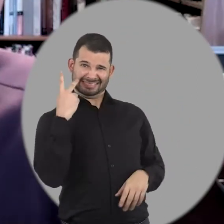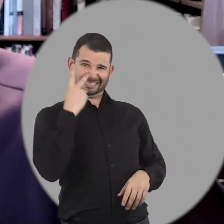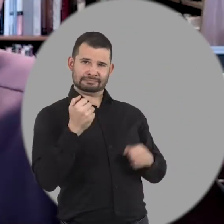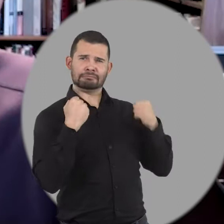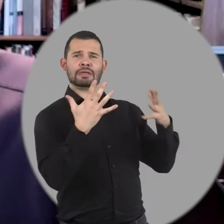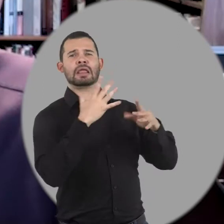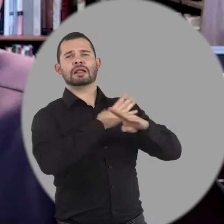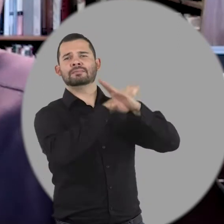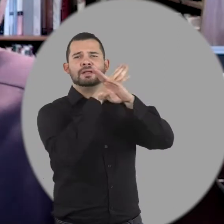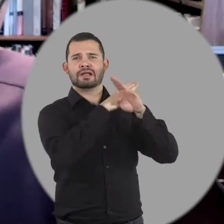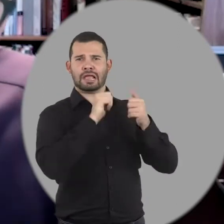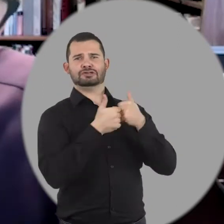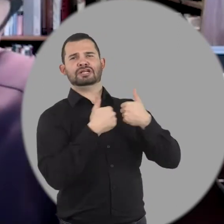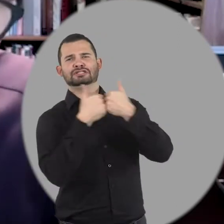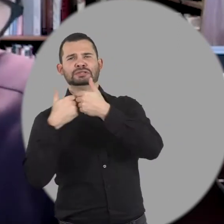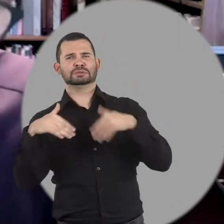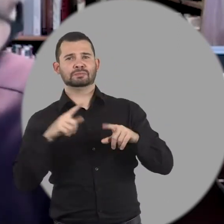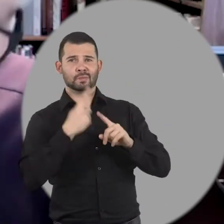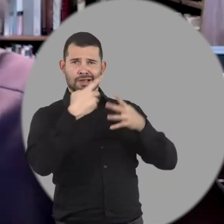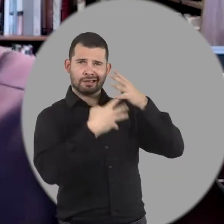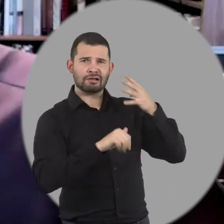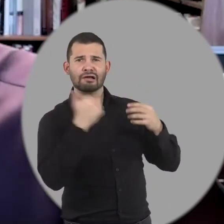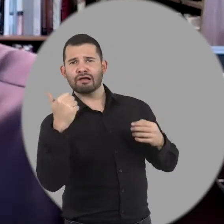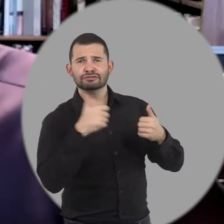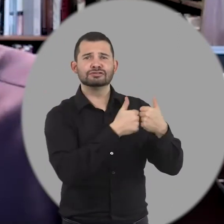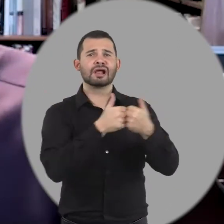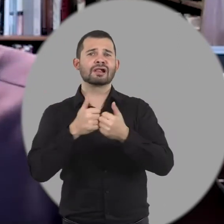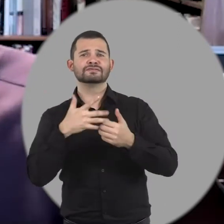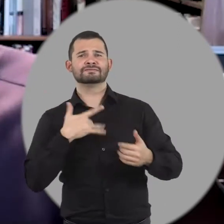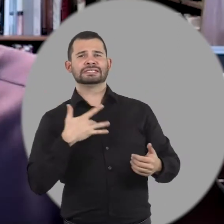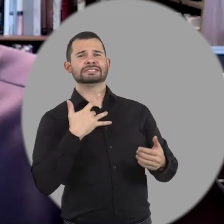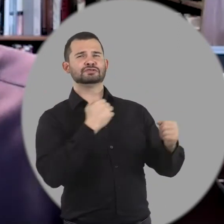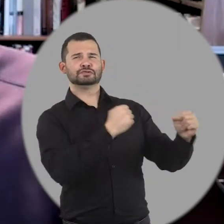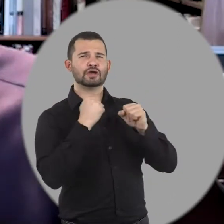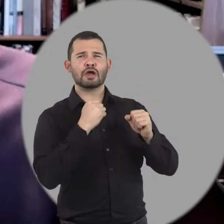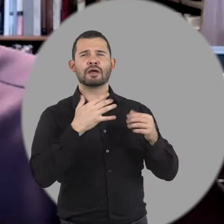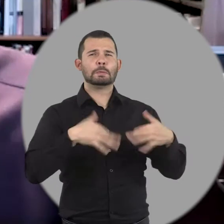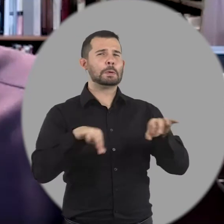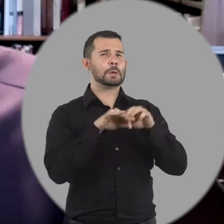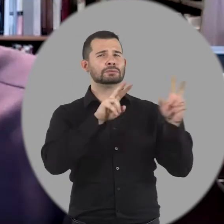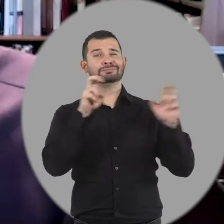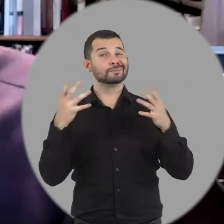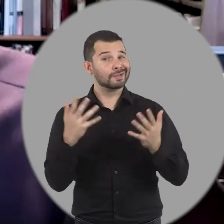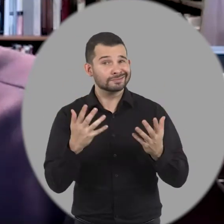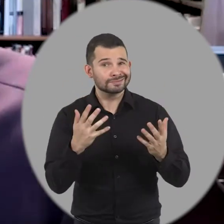been other challenges. So, I would say then that the essential issue is we have to change how we